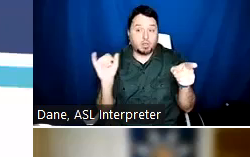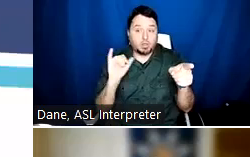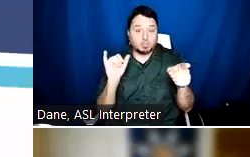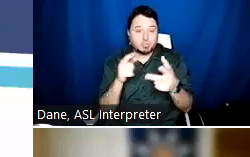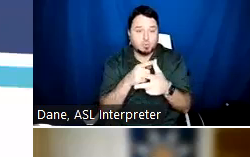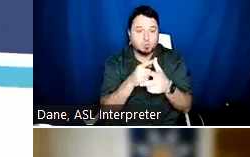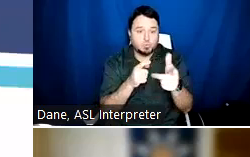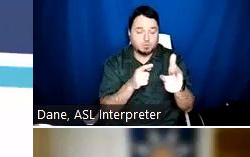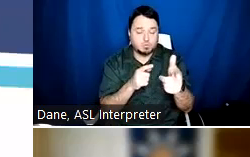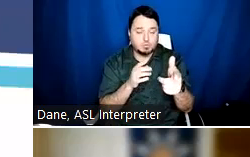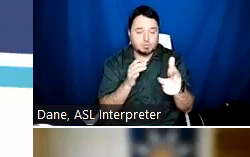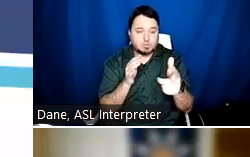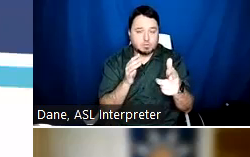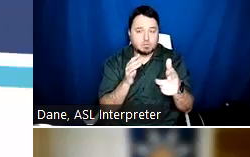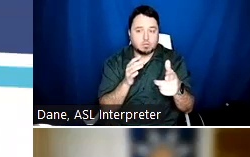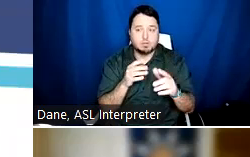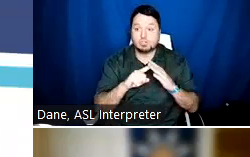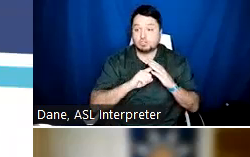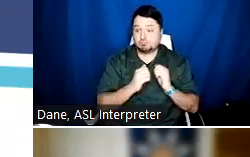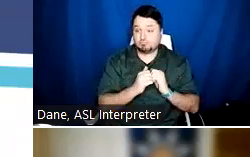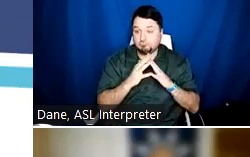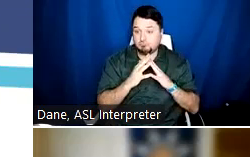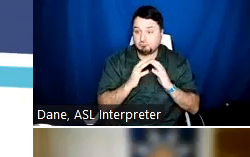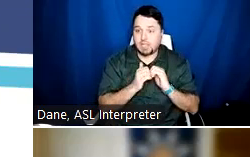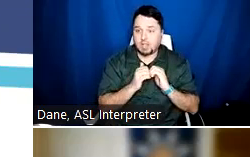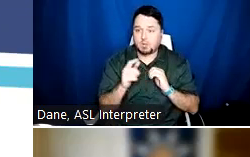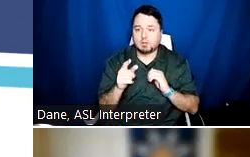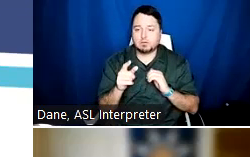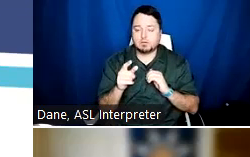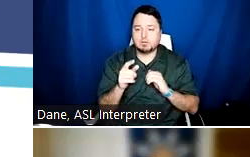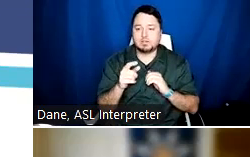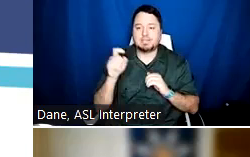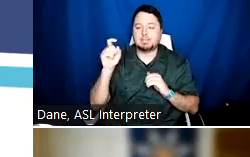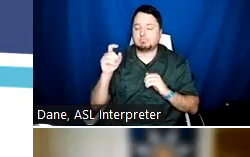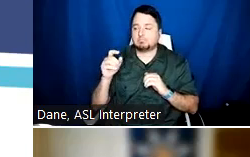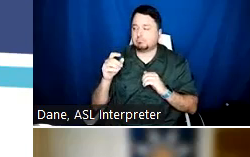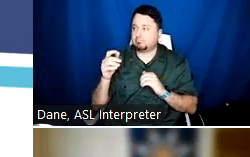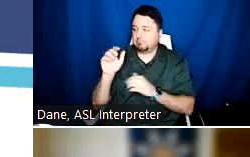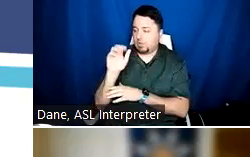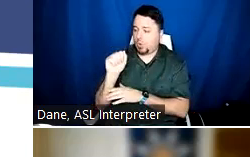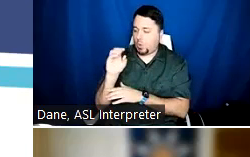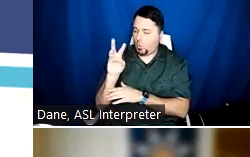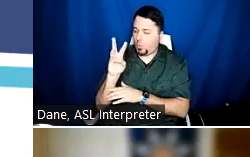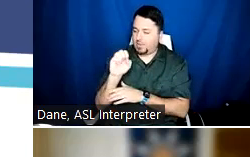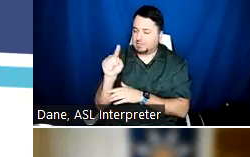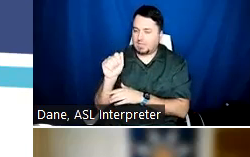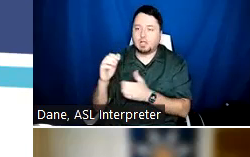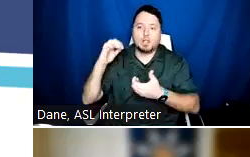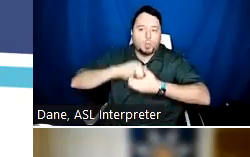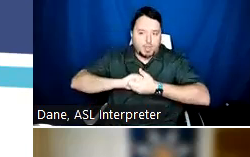was born out of the advent of Oweesta. It was created in collaboration between first Nations